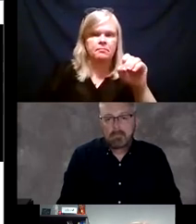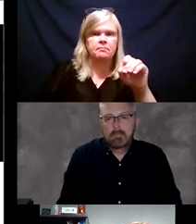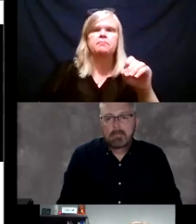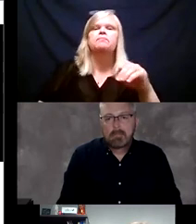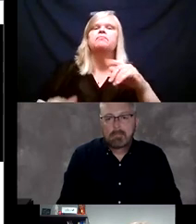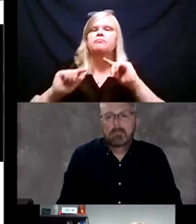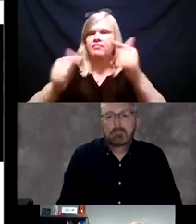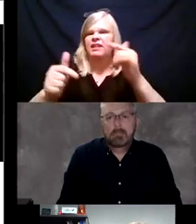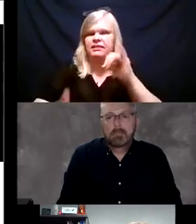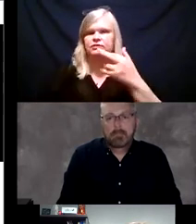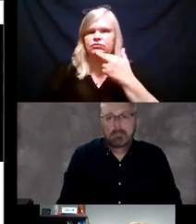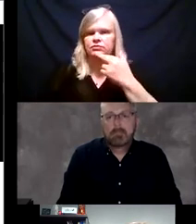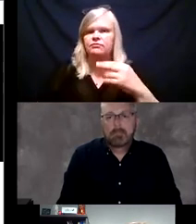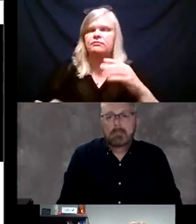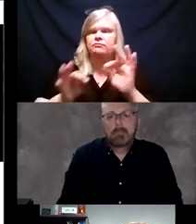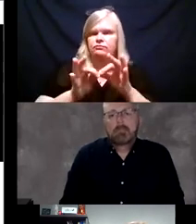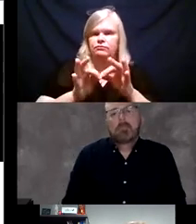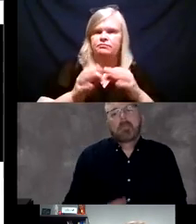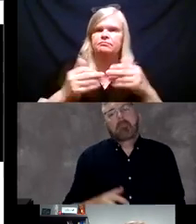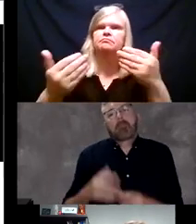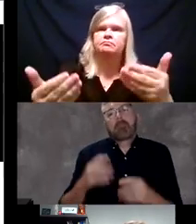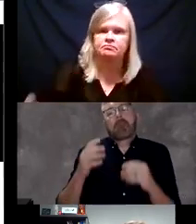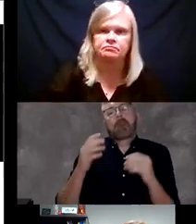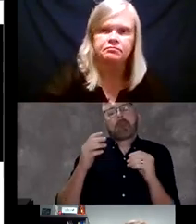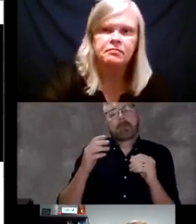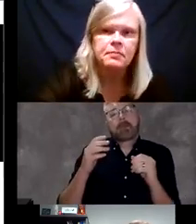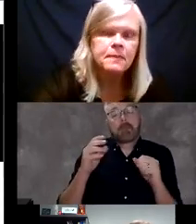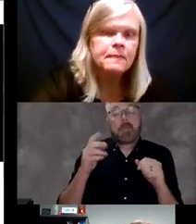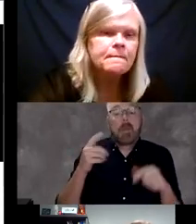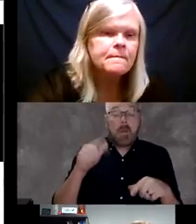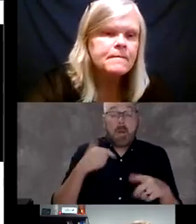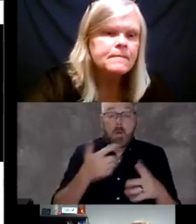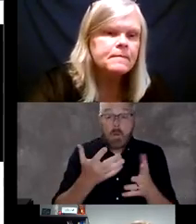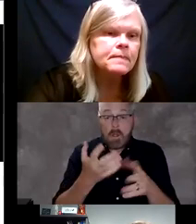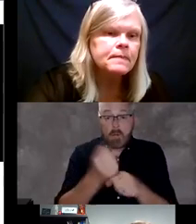THE Q&A BOX. I BELIEVE IT WAS IN REGARDS TO